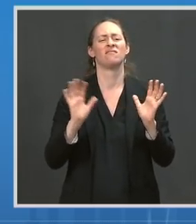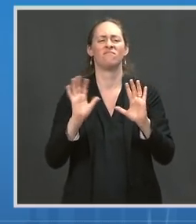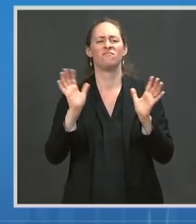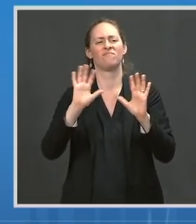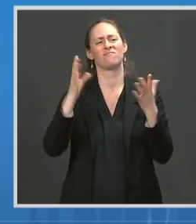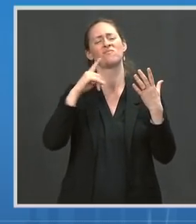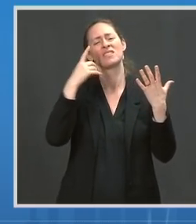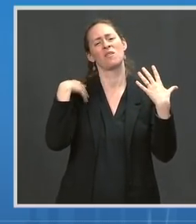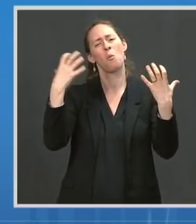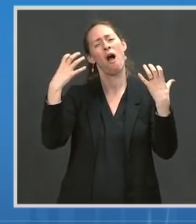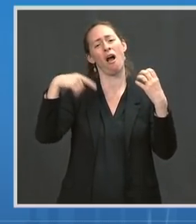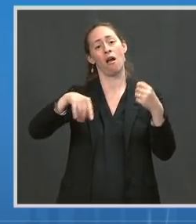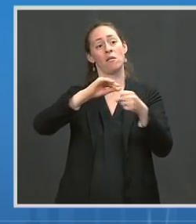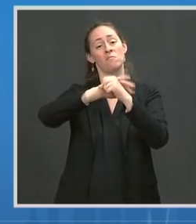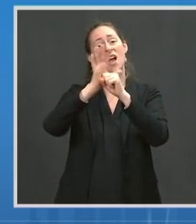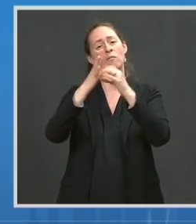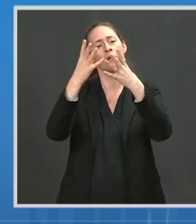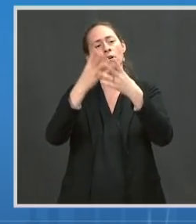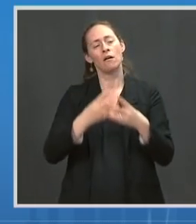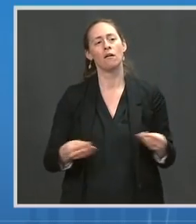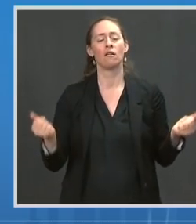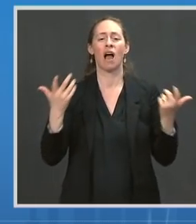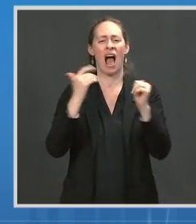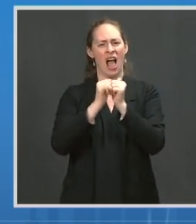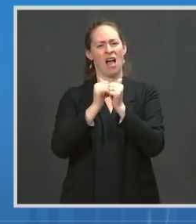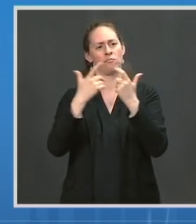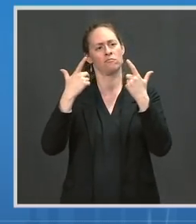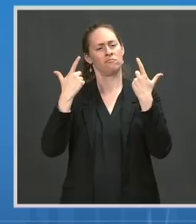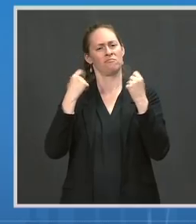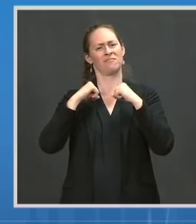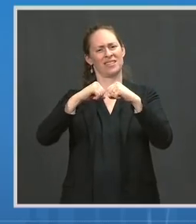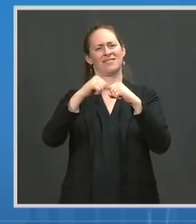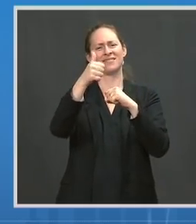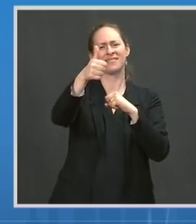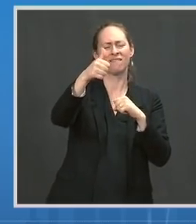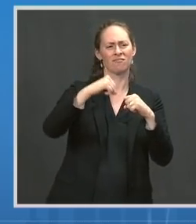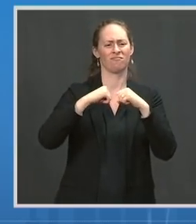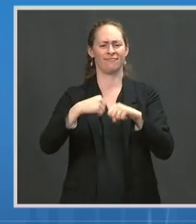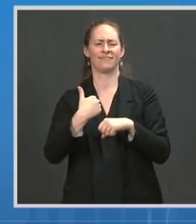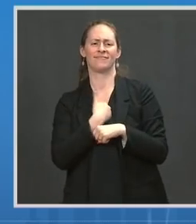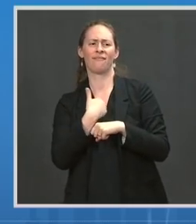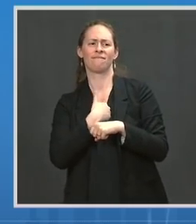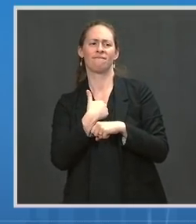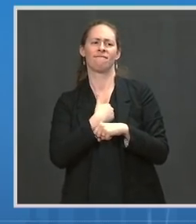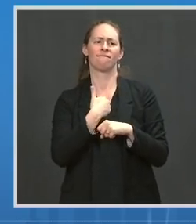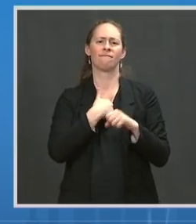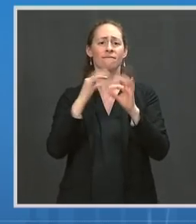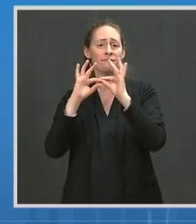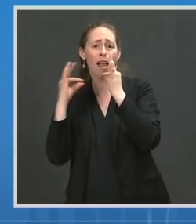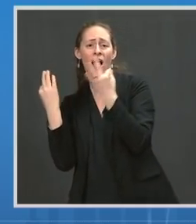and protect ourselves and our loved ones. And to that end, our best path forward remains getting vaccinated